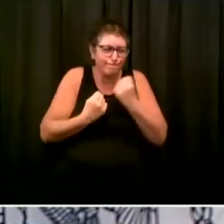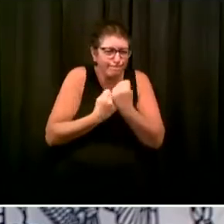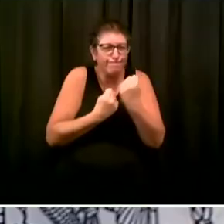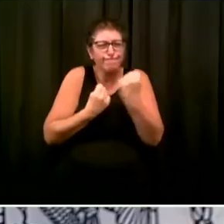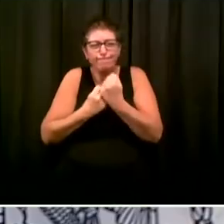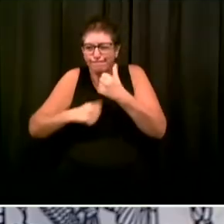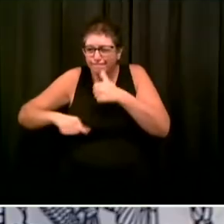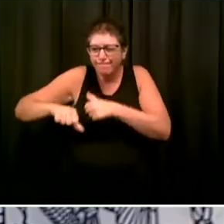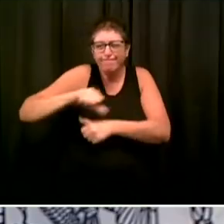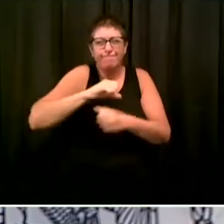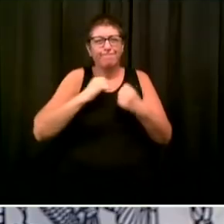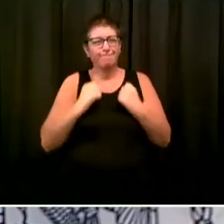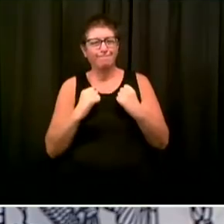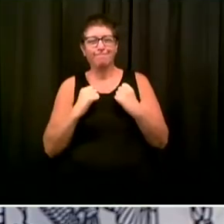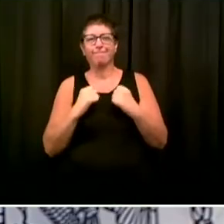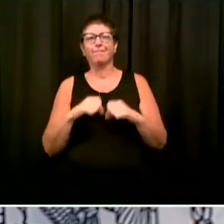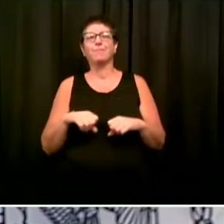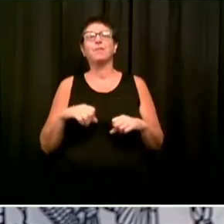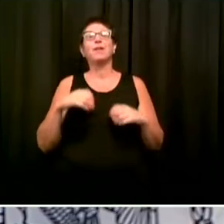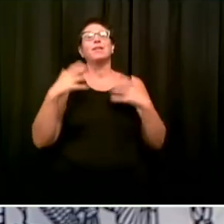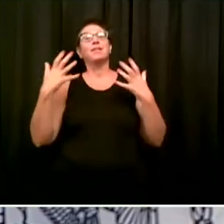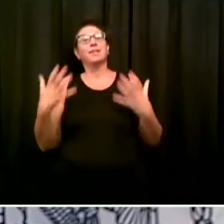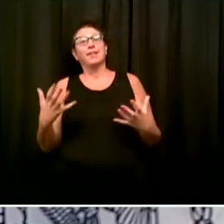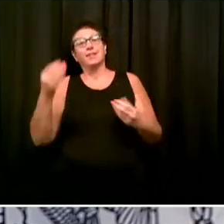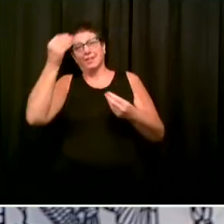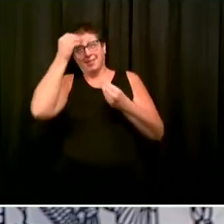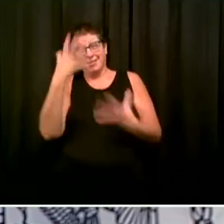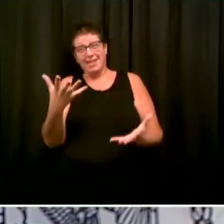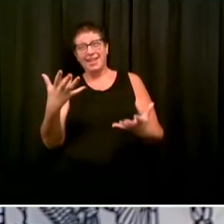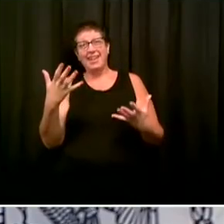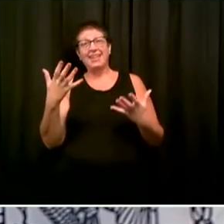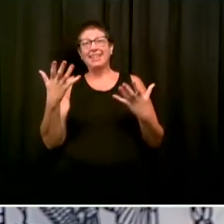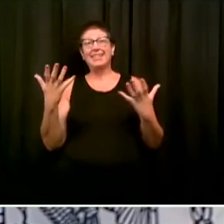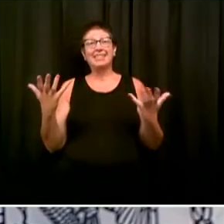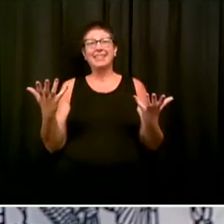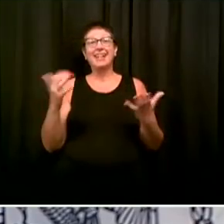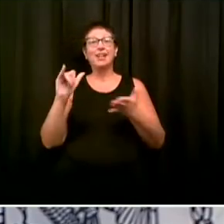ONE FOR THE AGES, TS HIWLIL BE